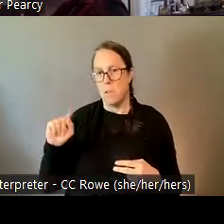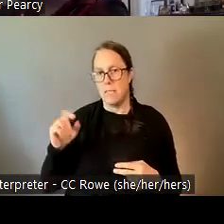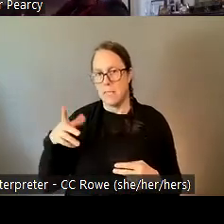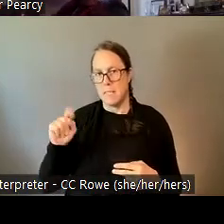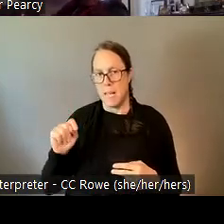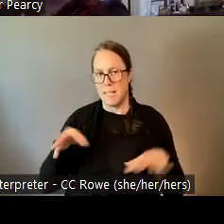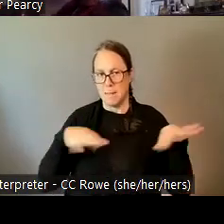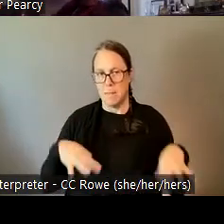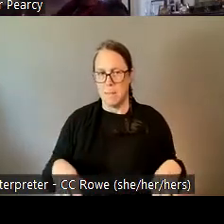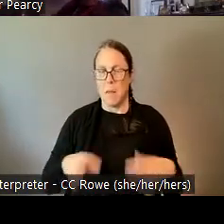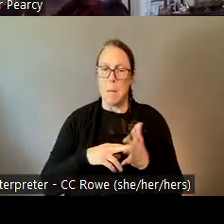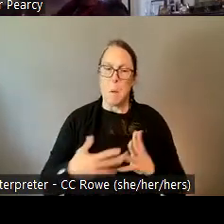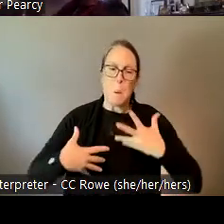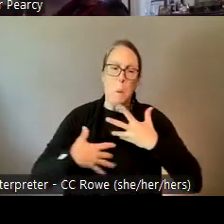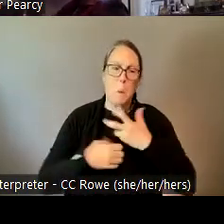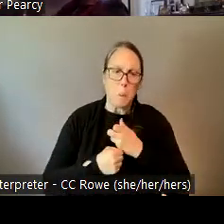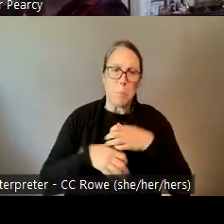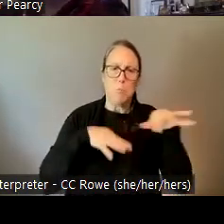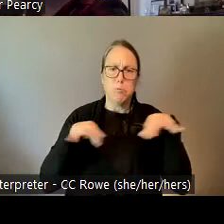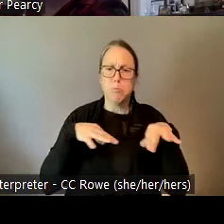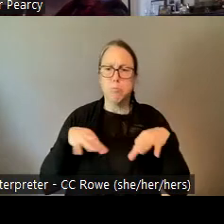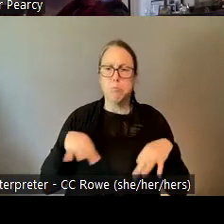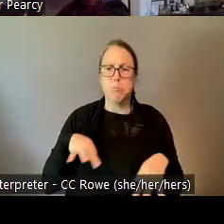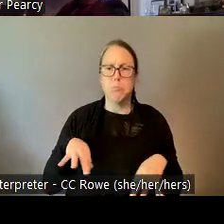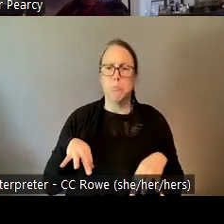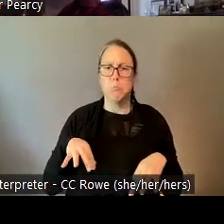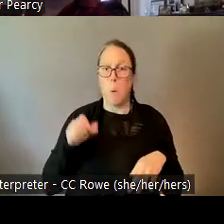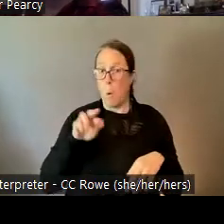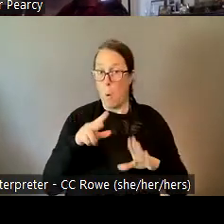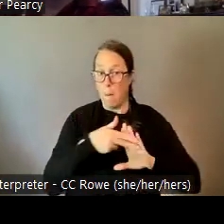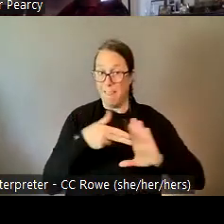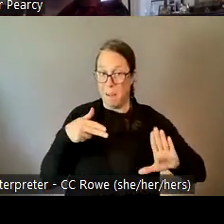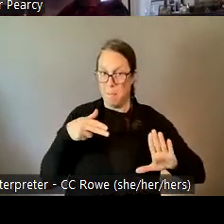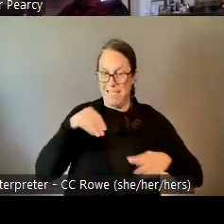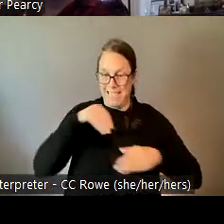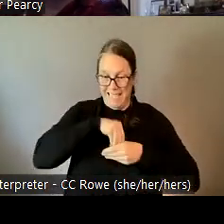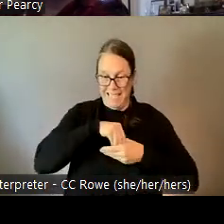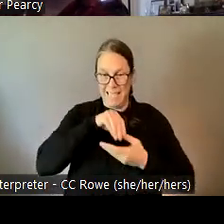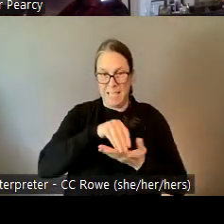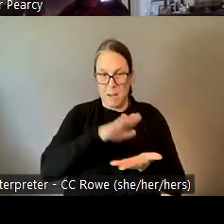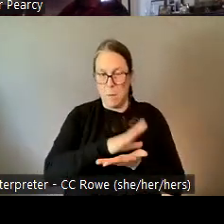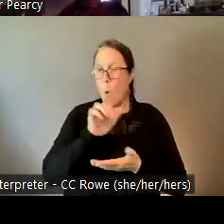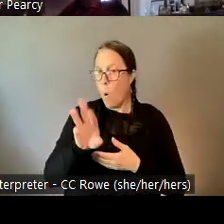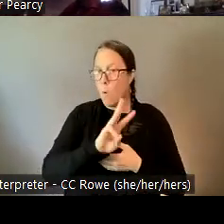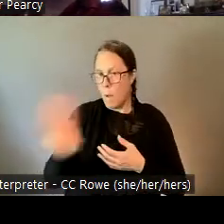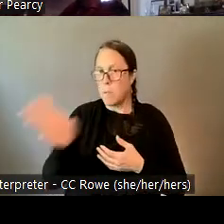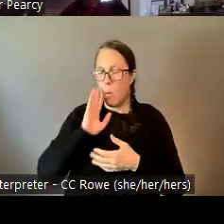Brief descriptions are labels inserted within a document or website to convey information about images.